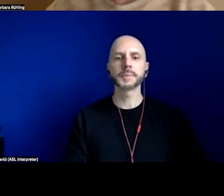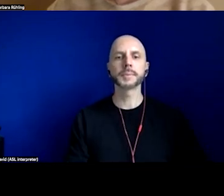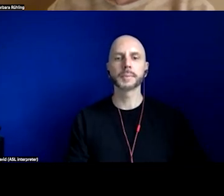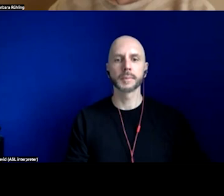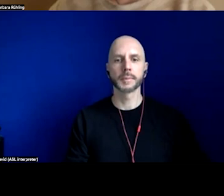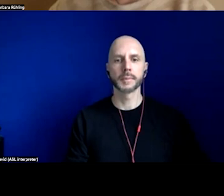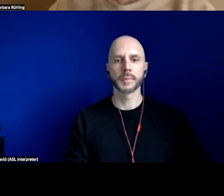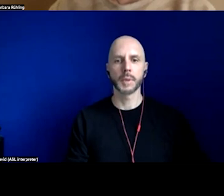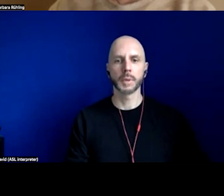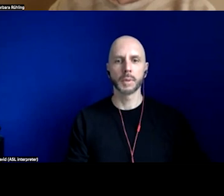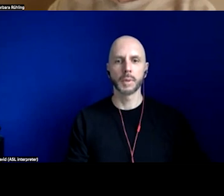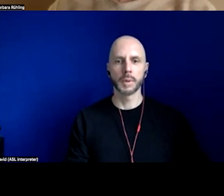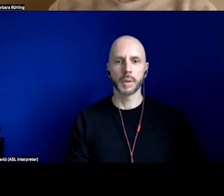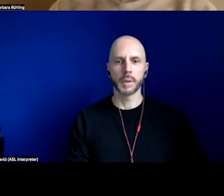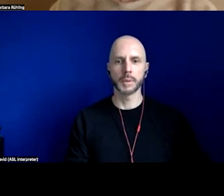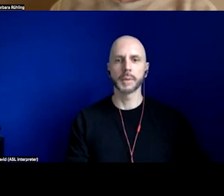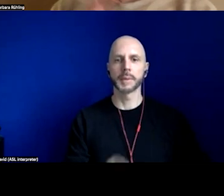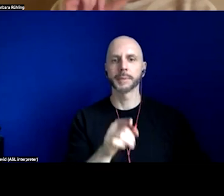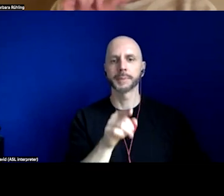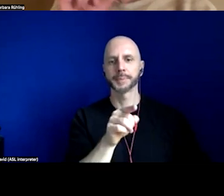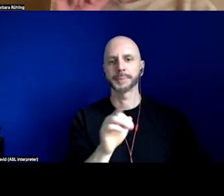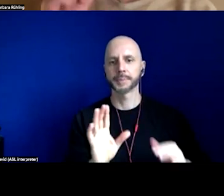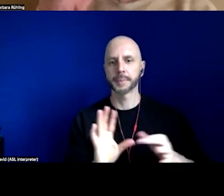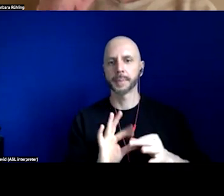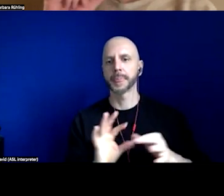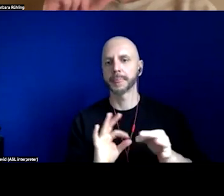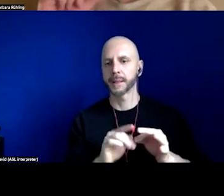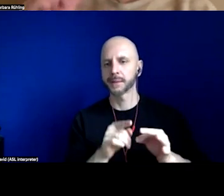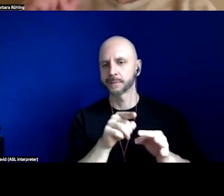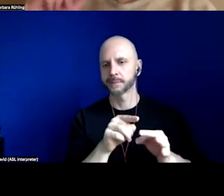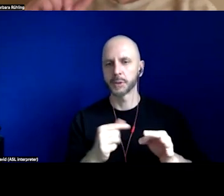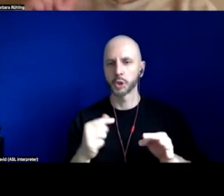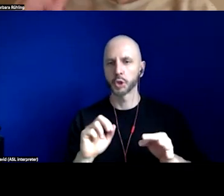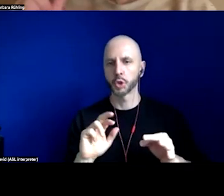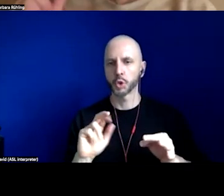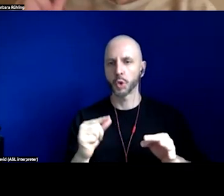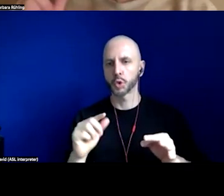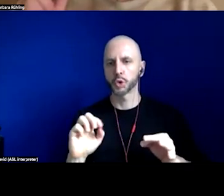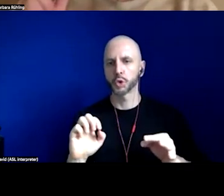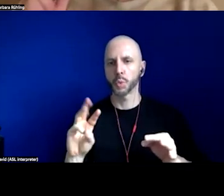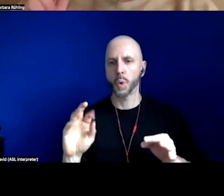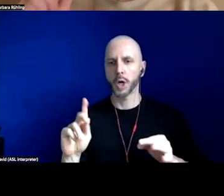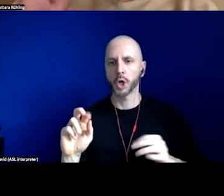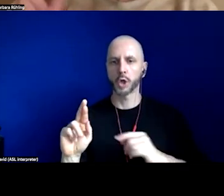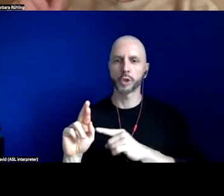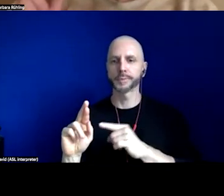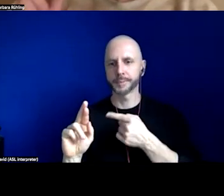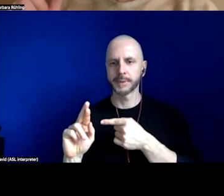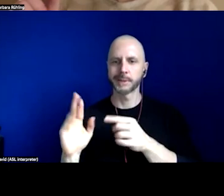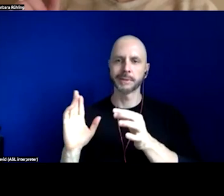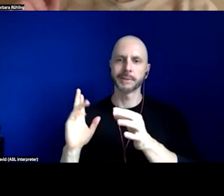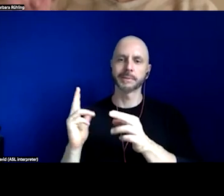been our approach. So, there has to be always an interplay between the humans and the process and